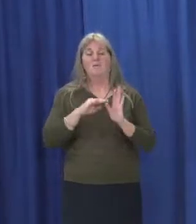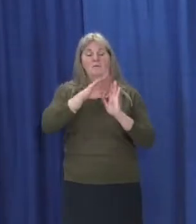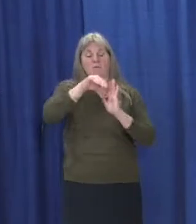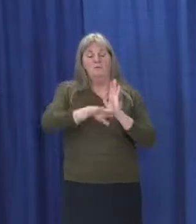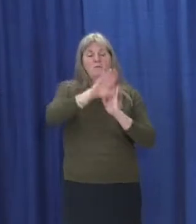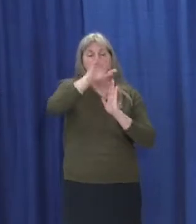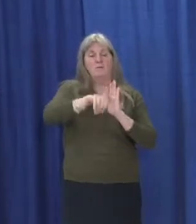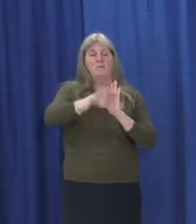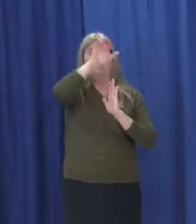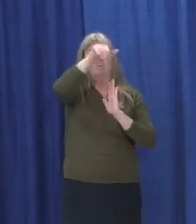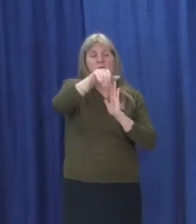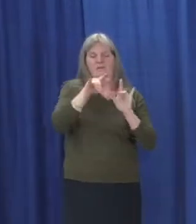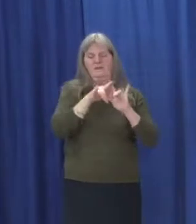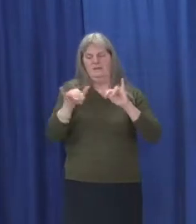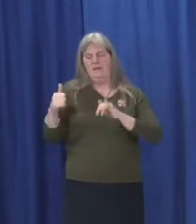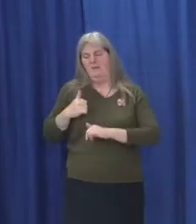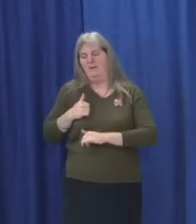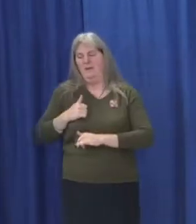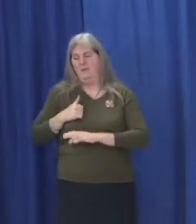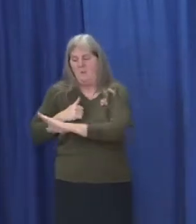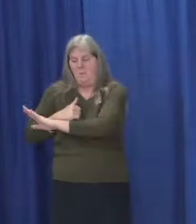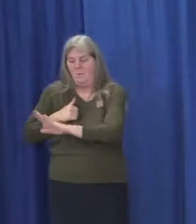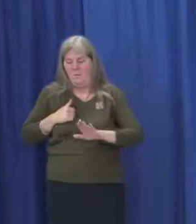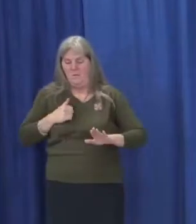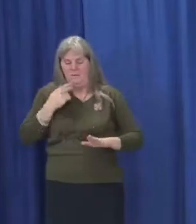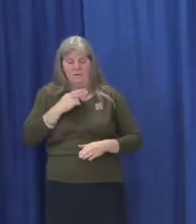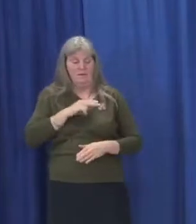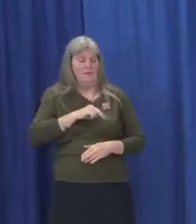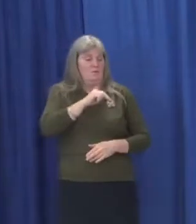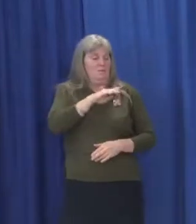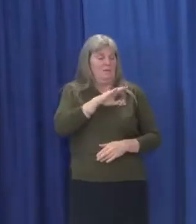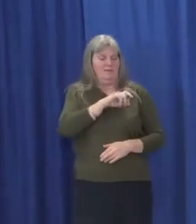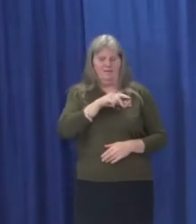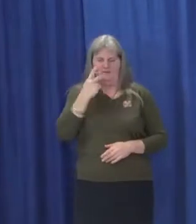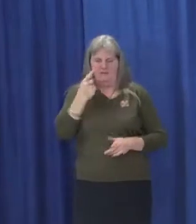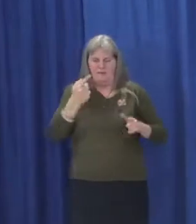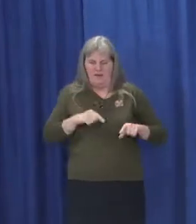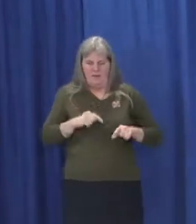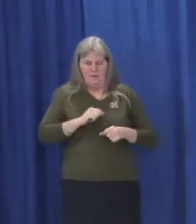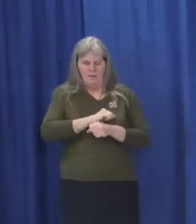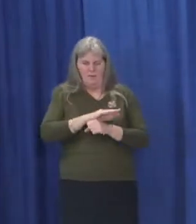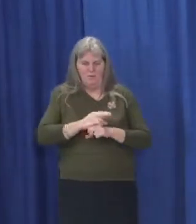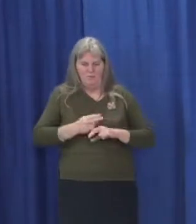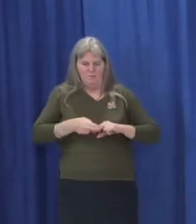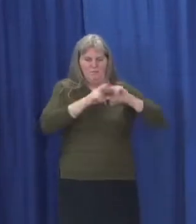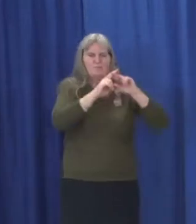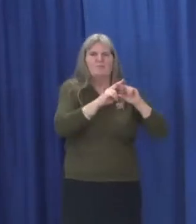much of Canada and we only need to look south to see what can occur when case counts rise